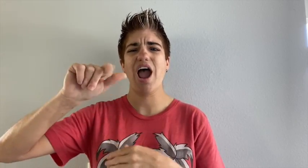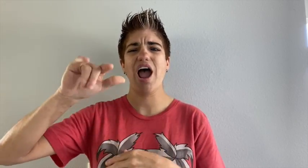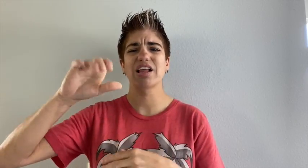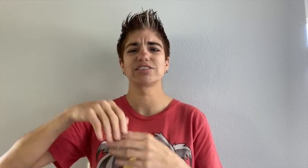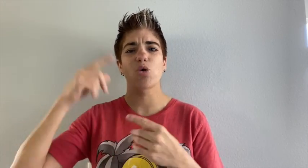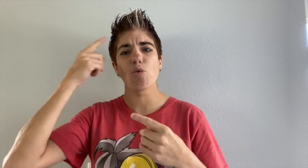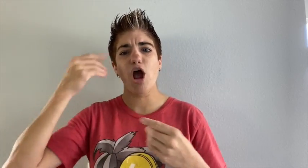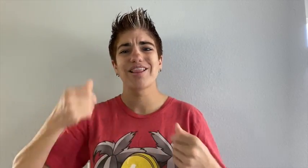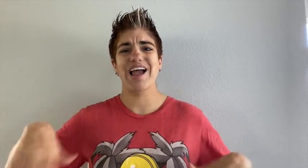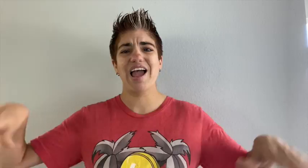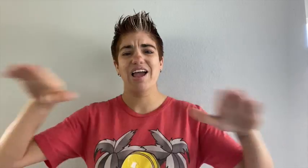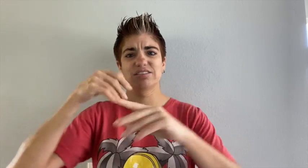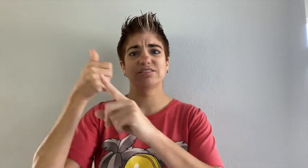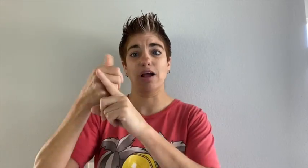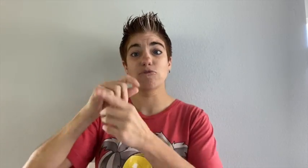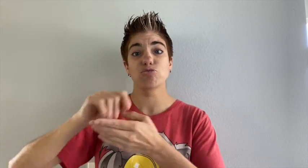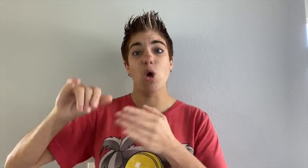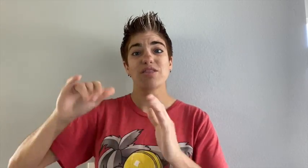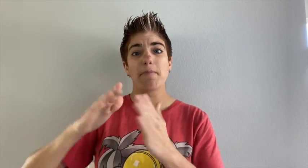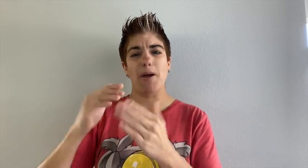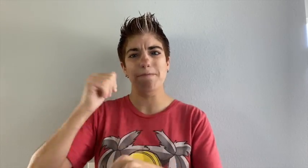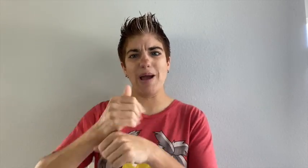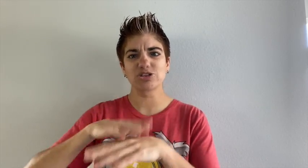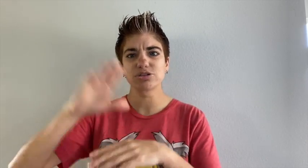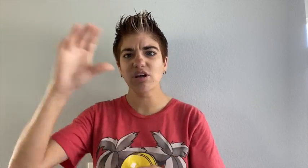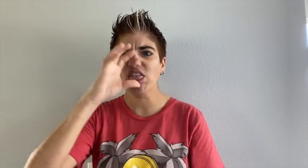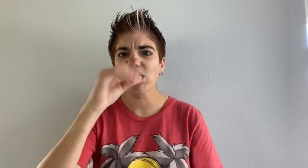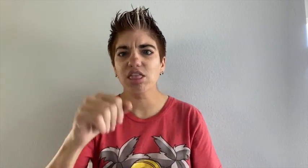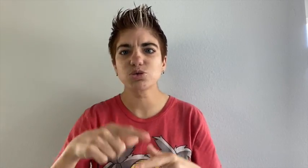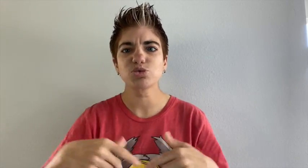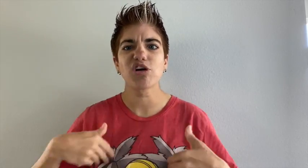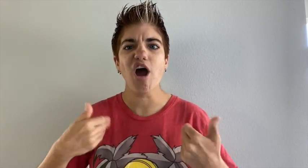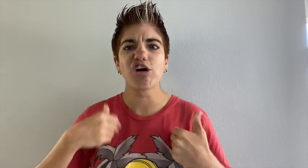Carroll. The author of Alice in Wonderland, based on their